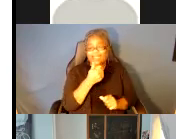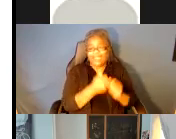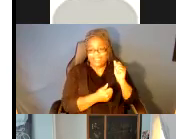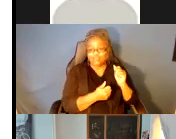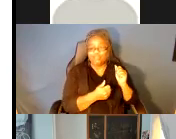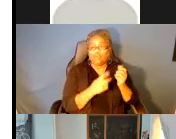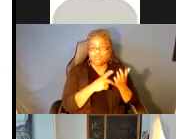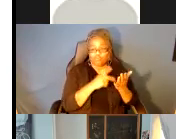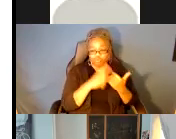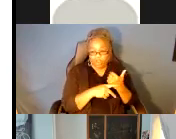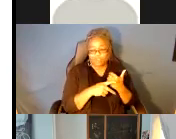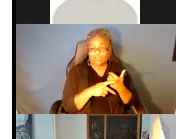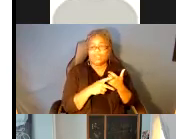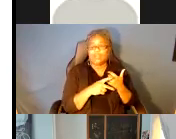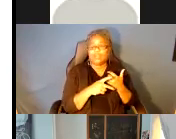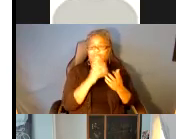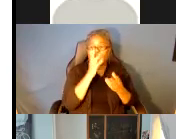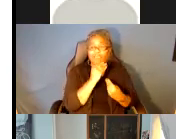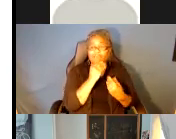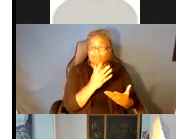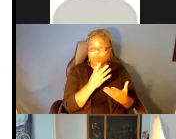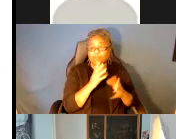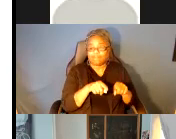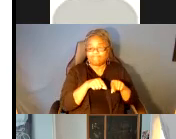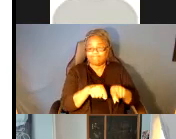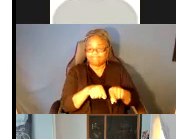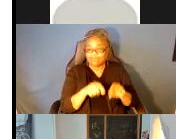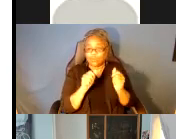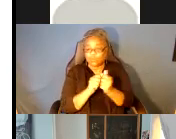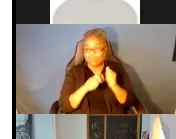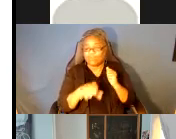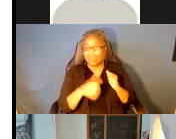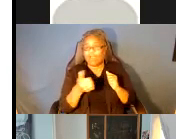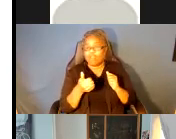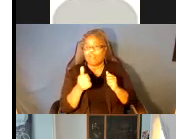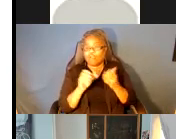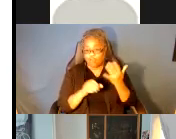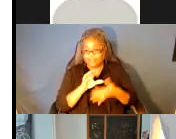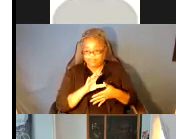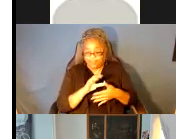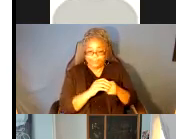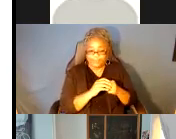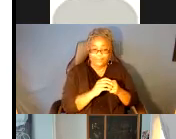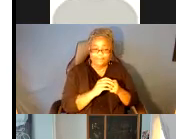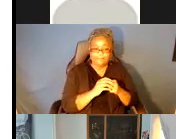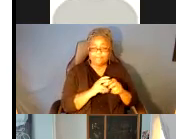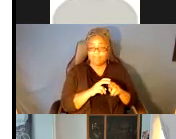and aligns with the other two criteria. The panel will apply all three criteria